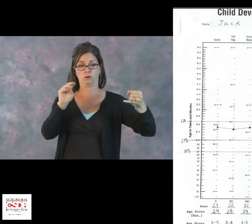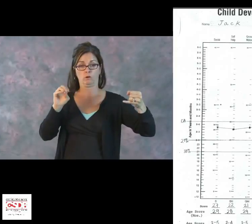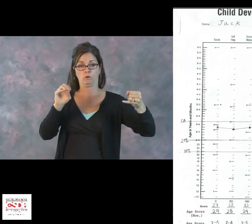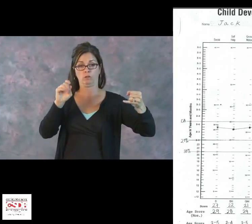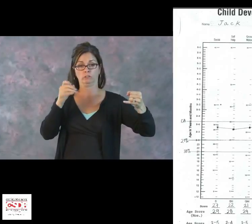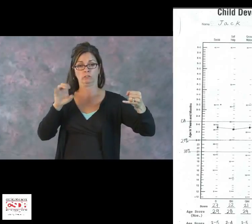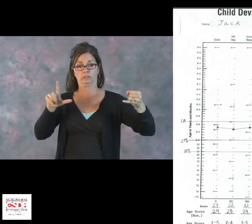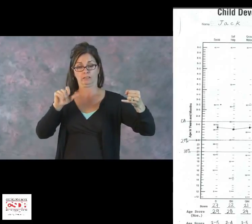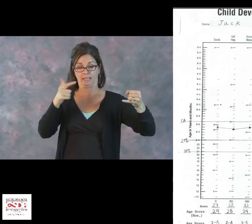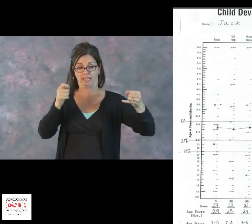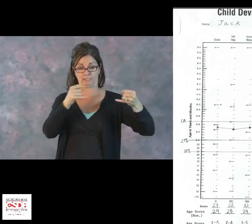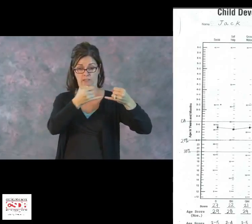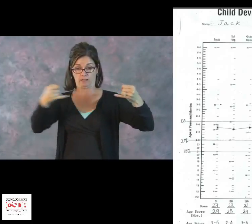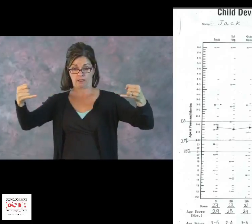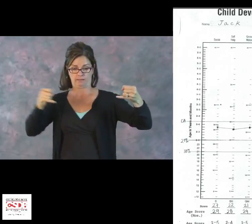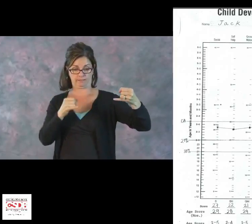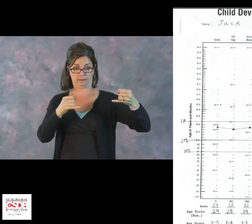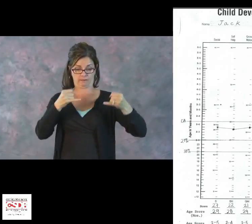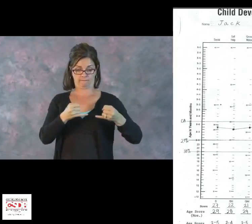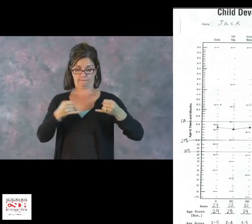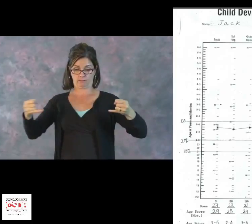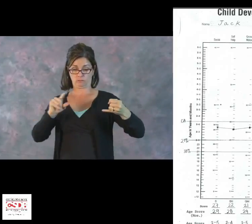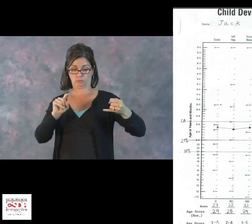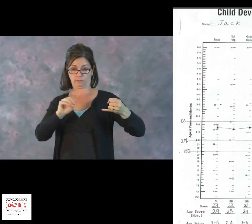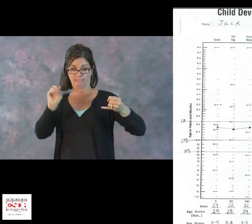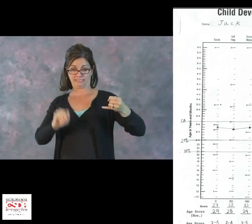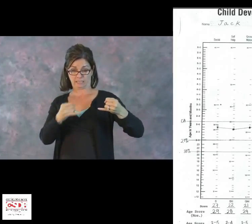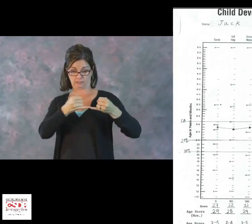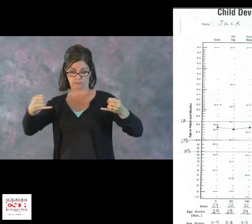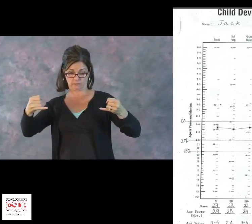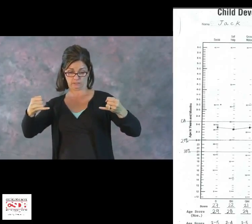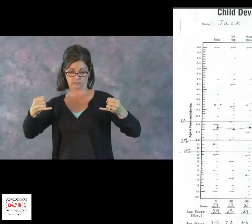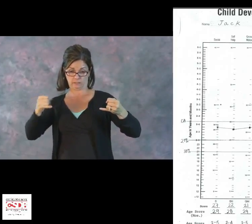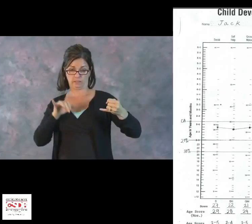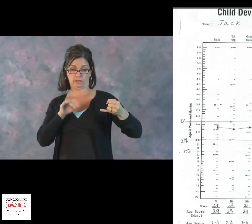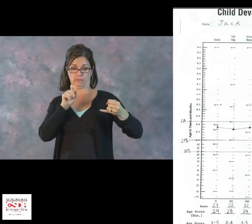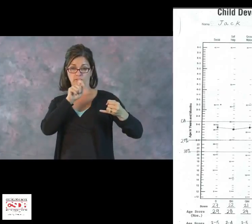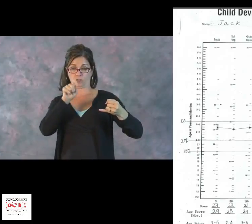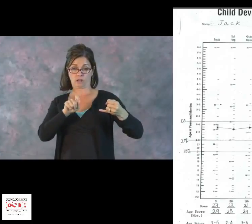and the 20% below line, the dots falling within that area